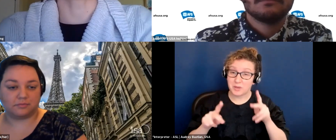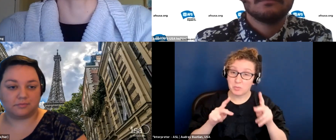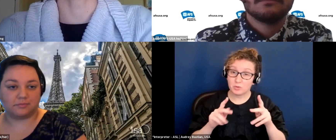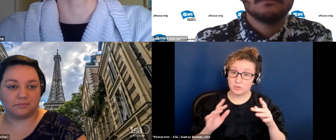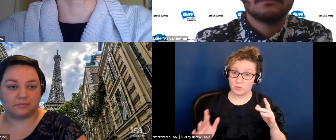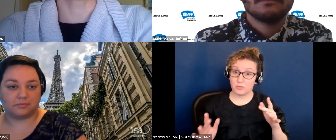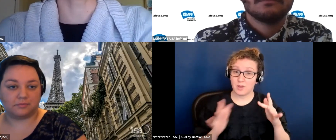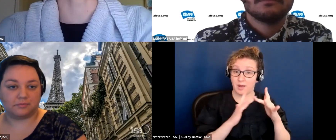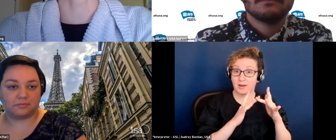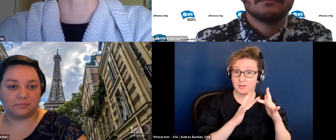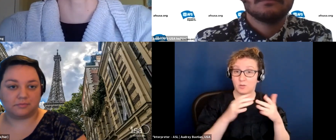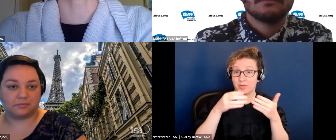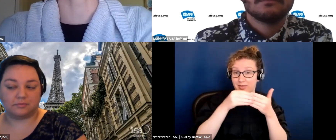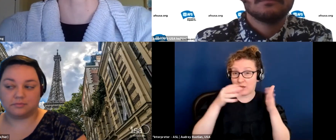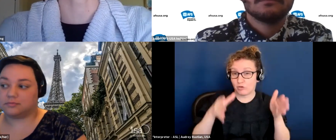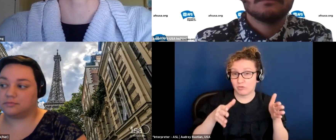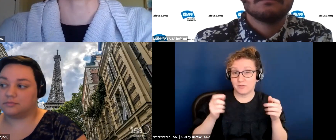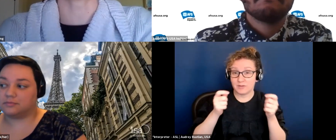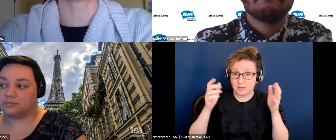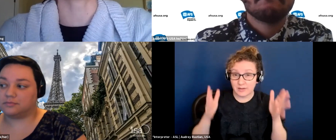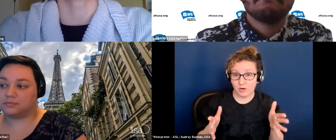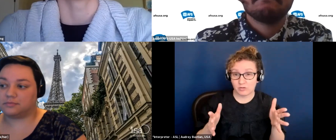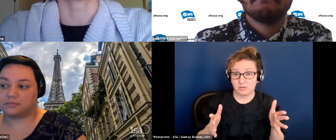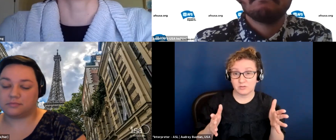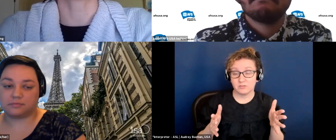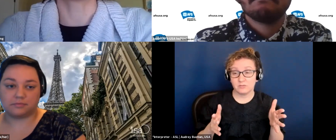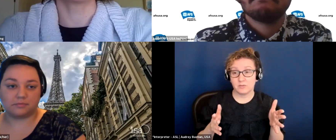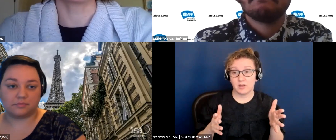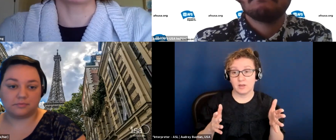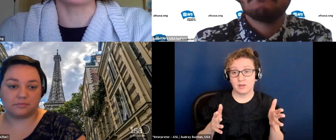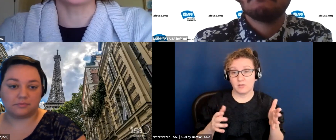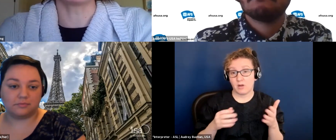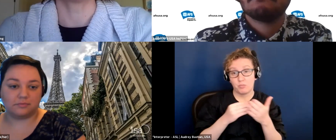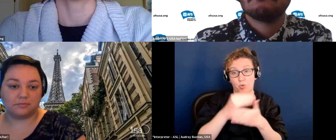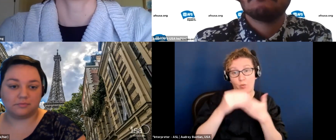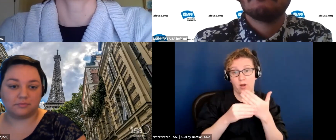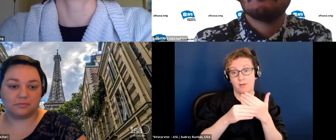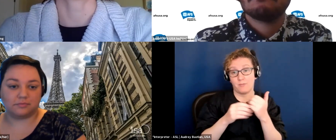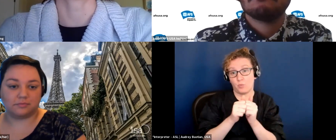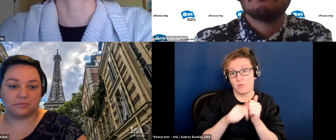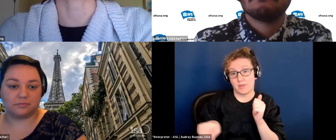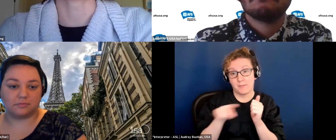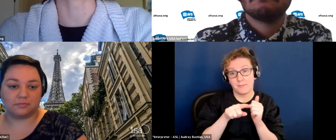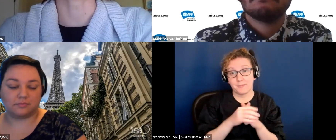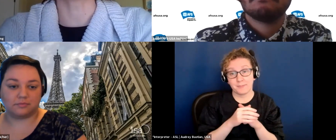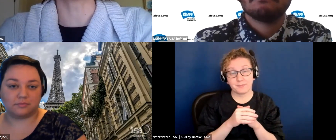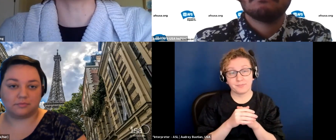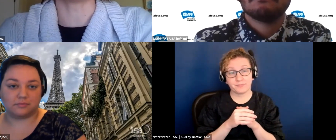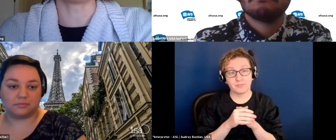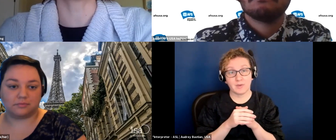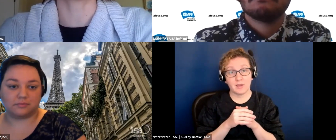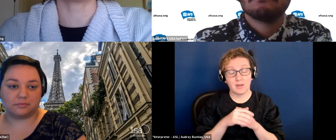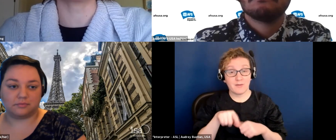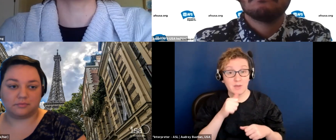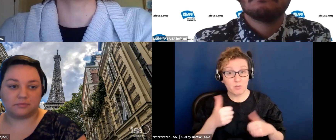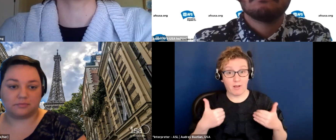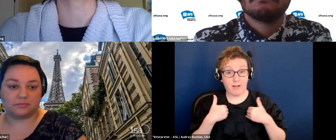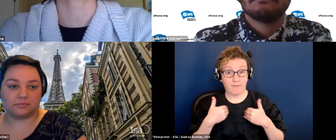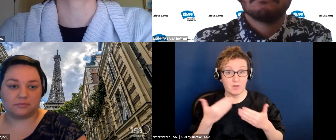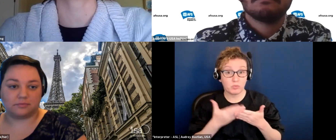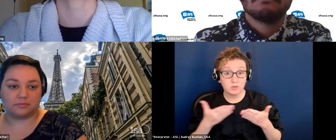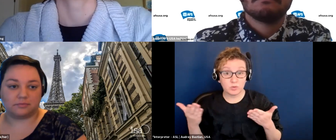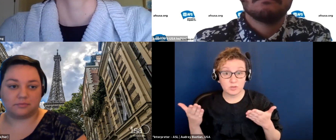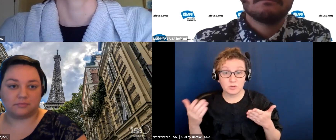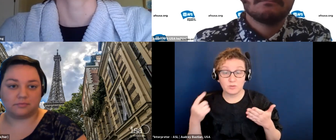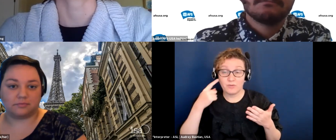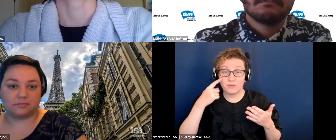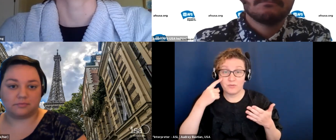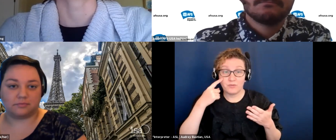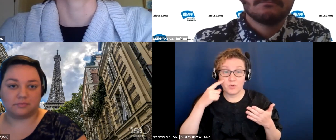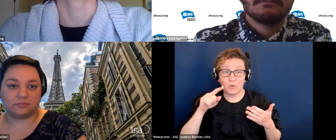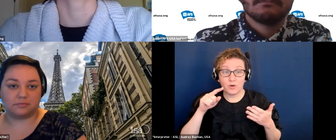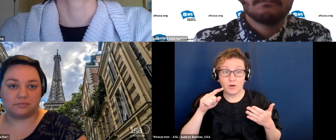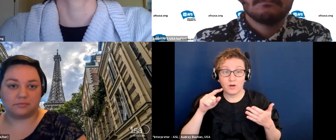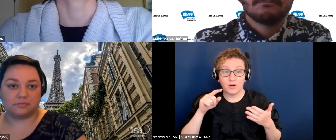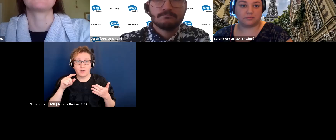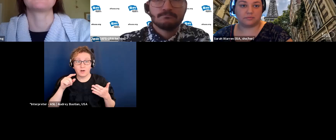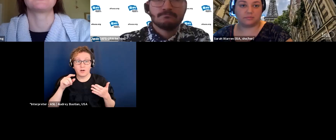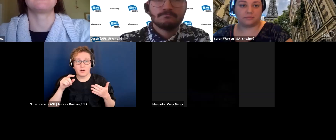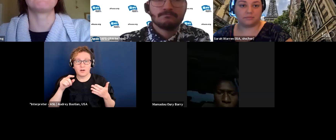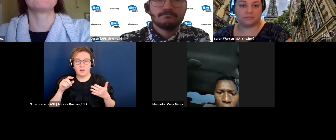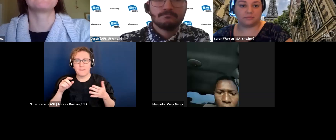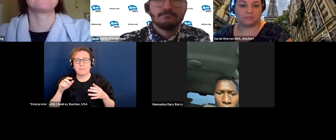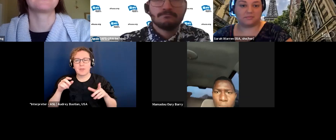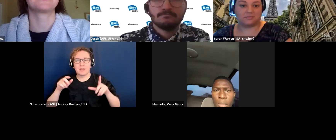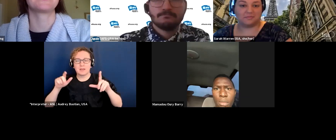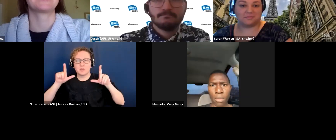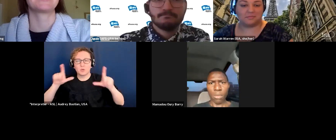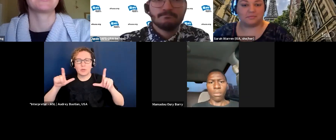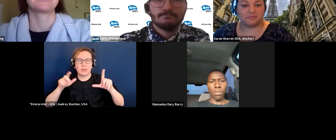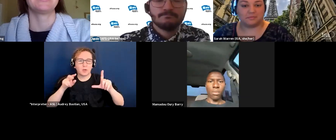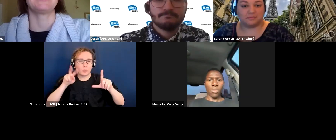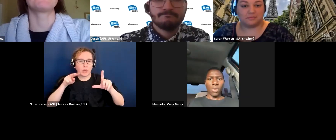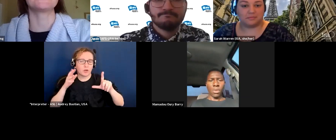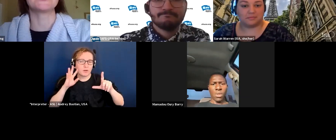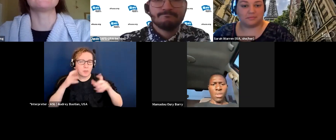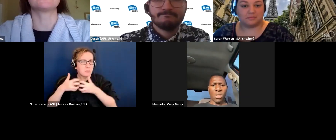your leaders or facilitators if you are on a program with them. If they do not